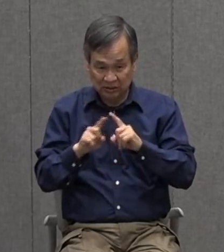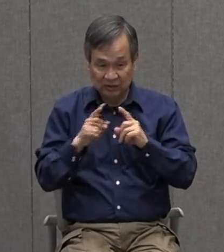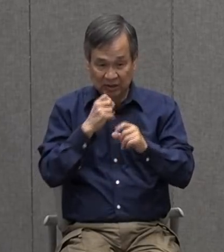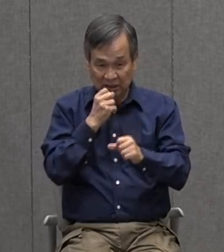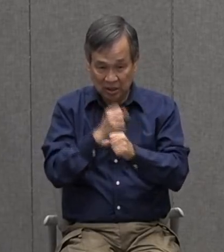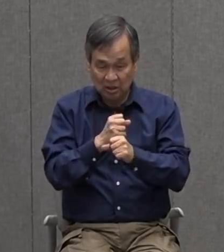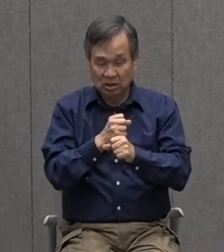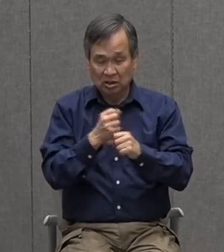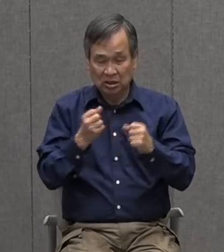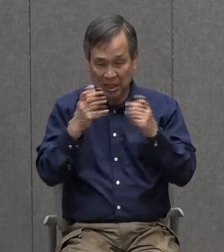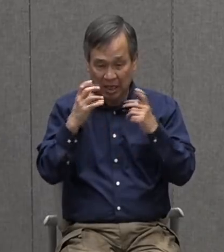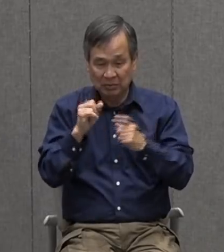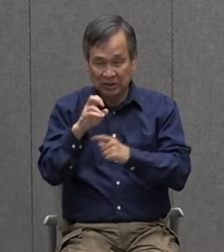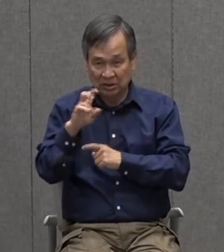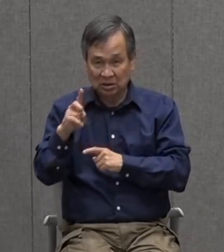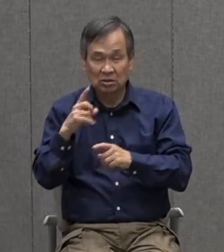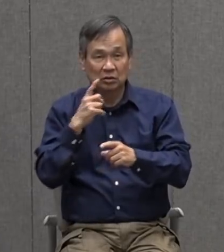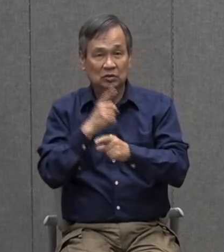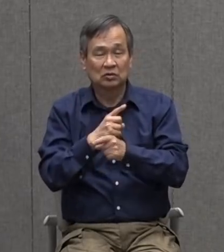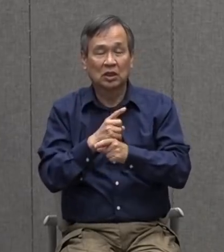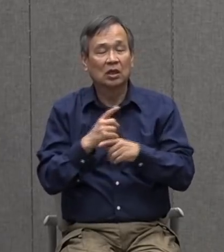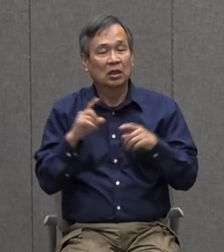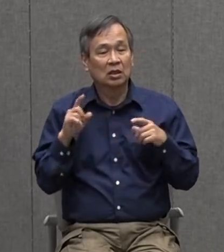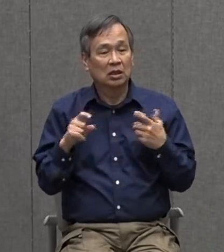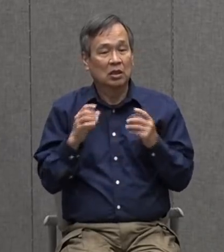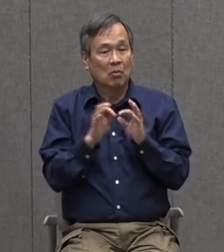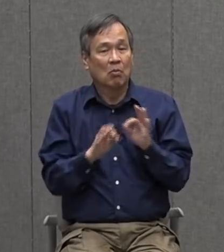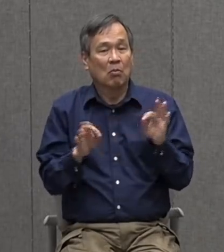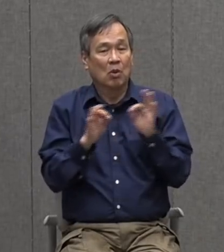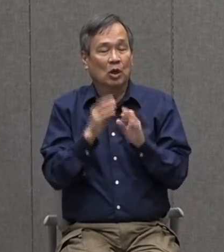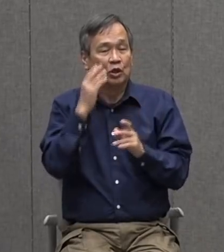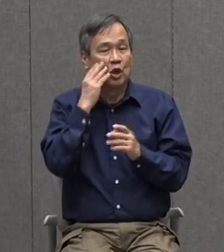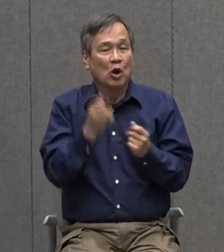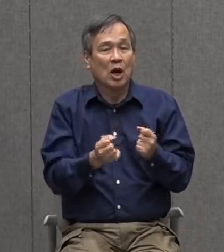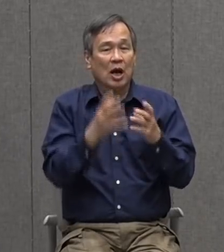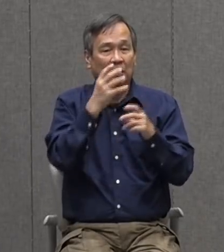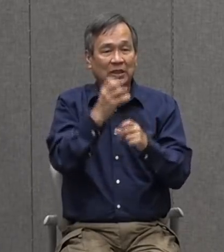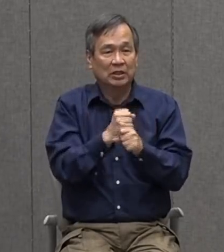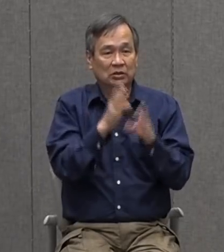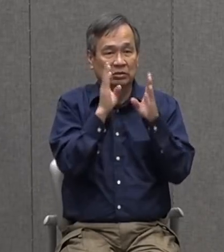oh, if I didn't have the years, it would be really hard. What else should we include in that?